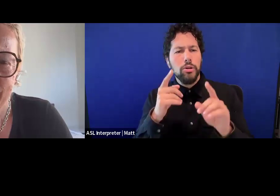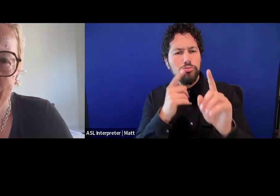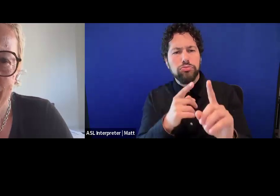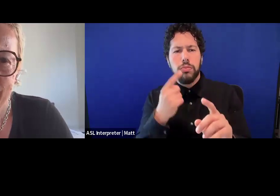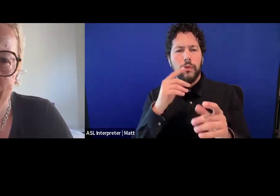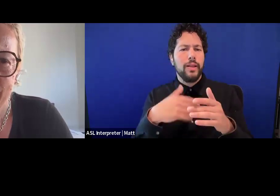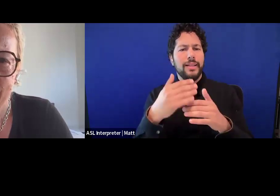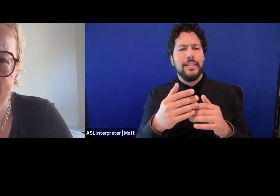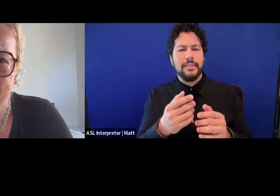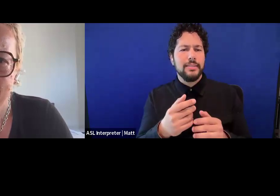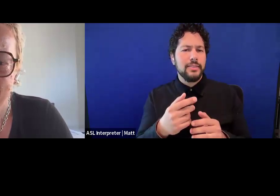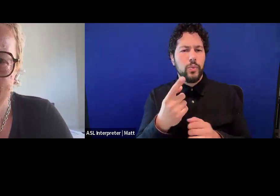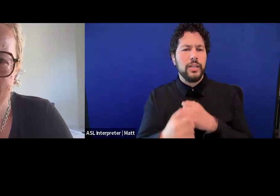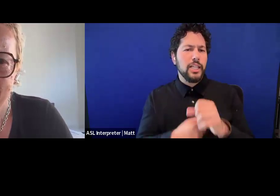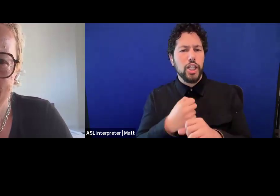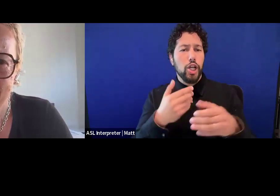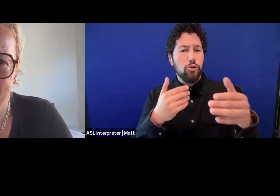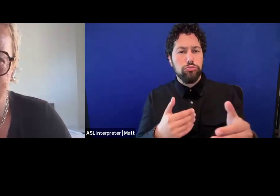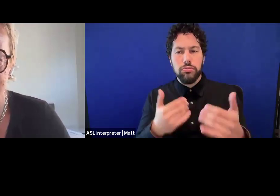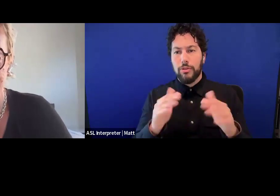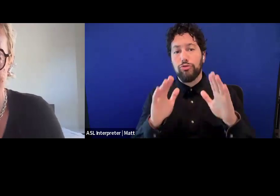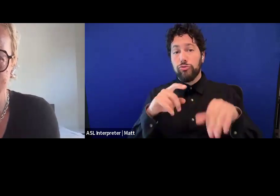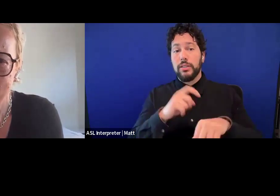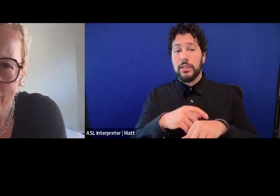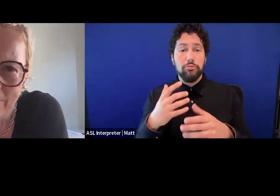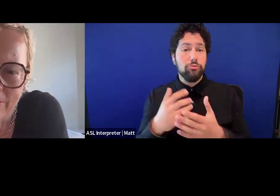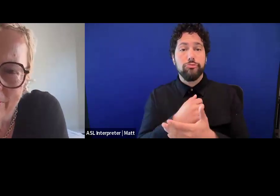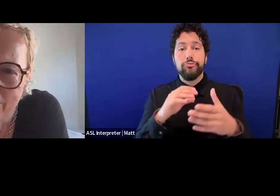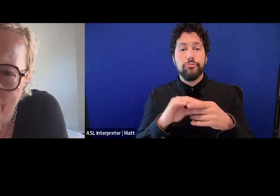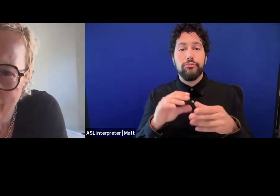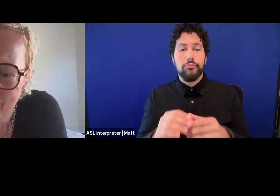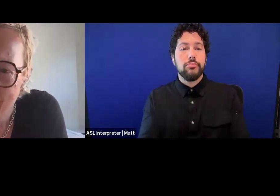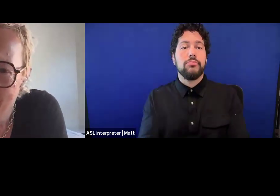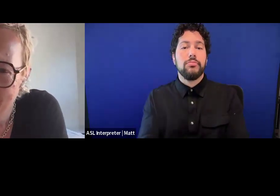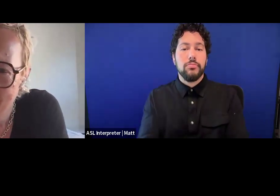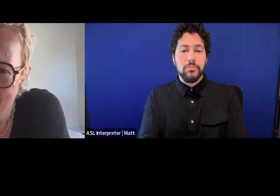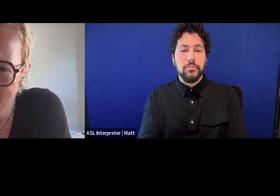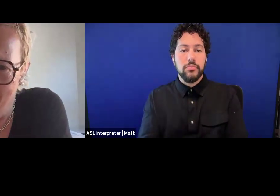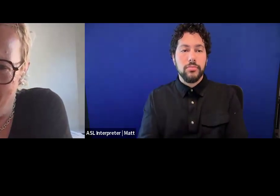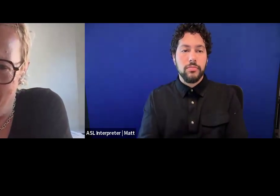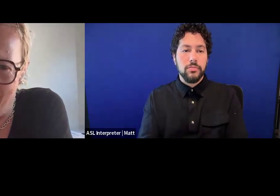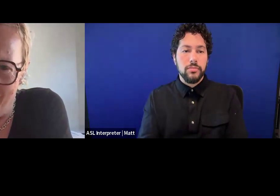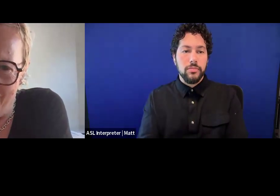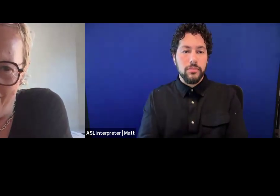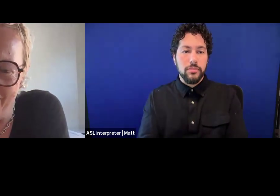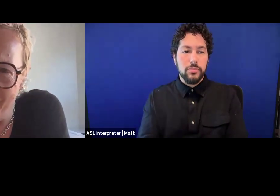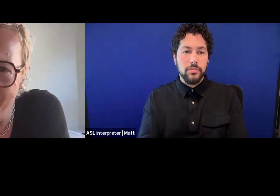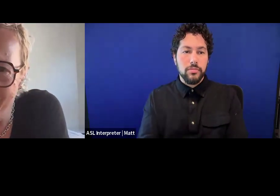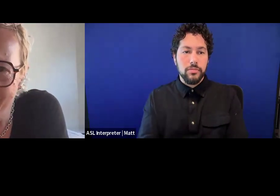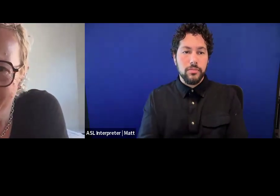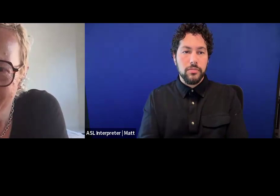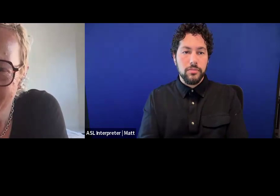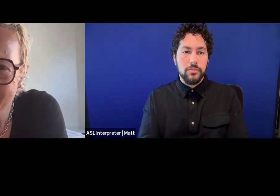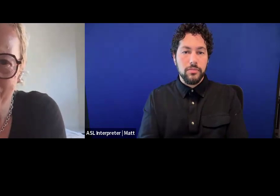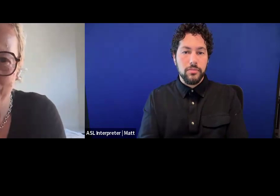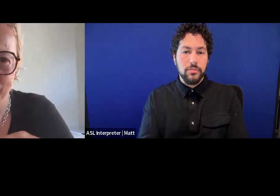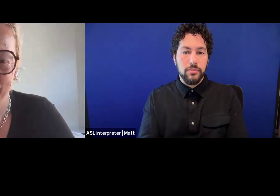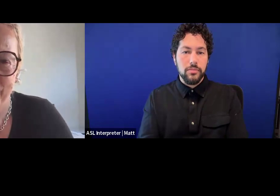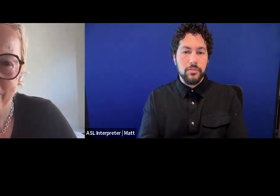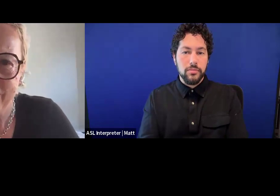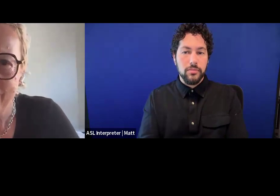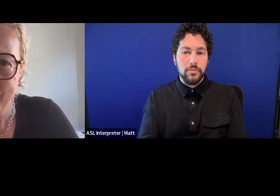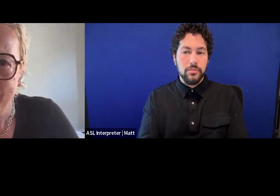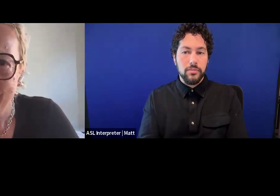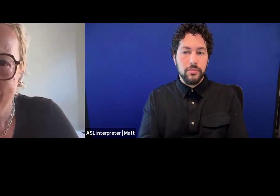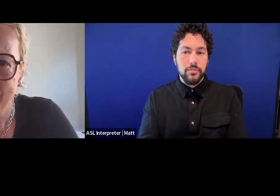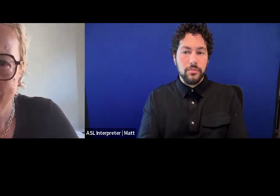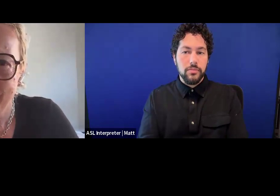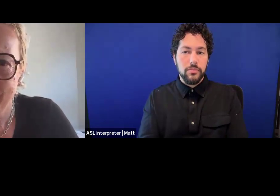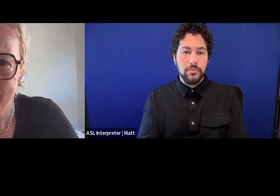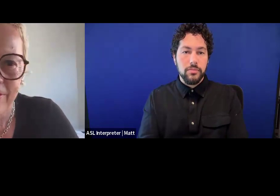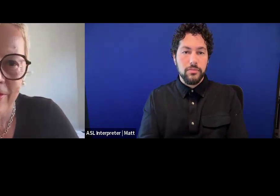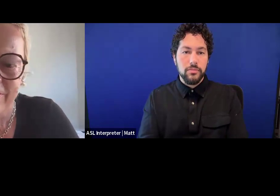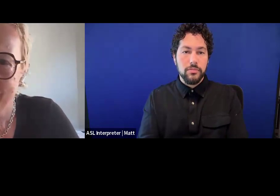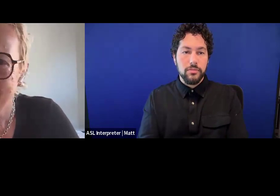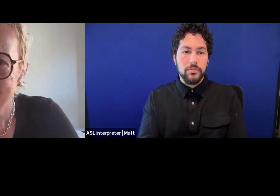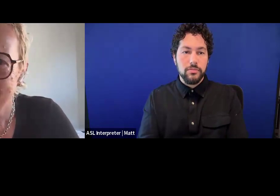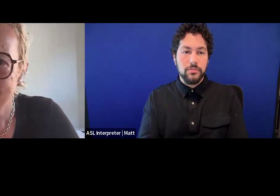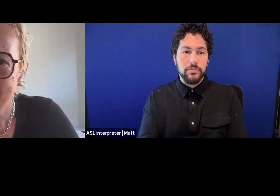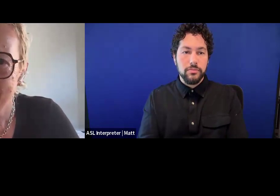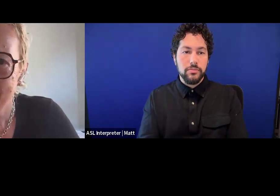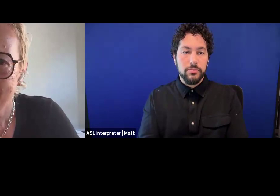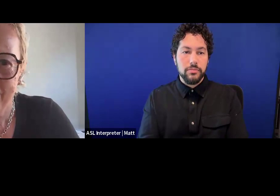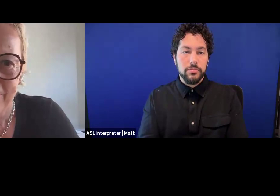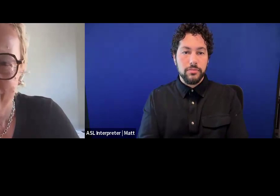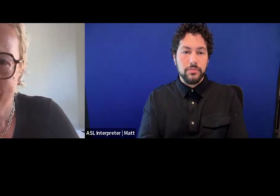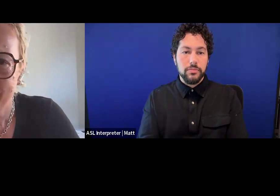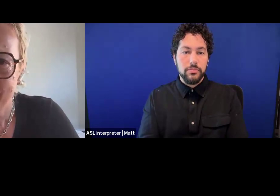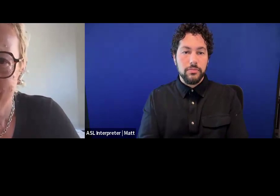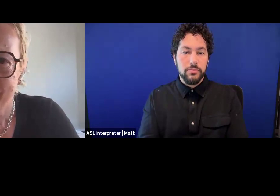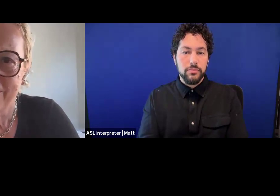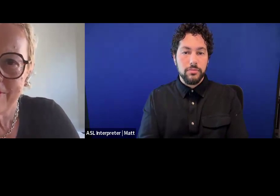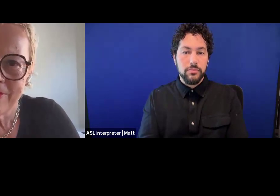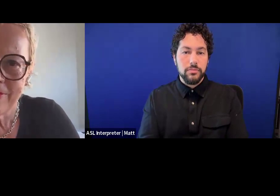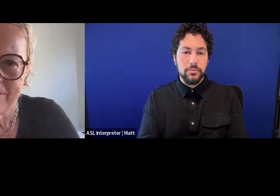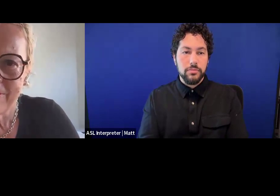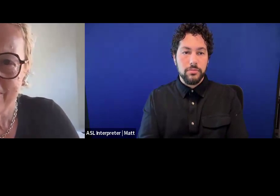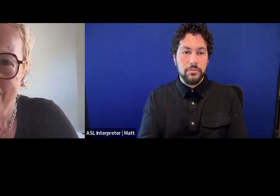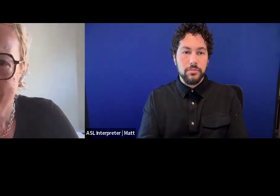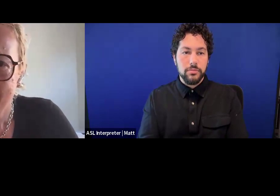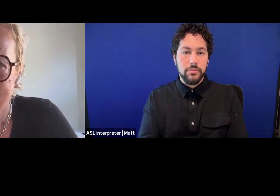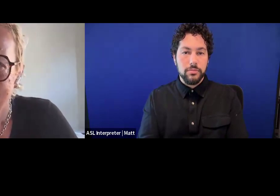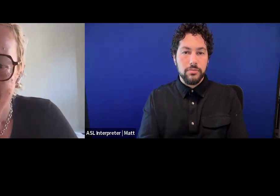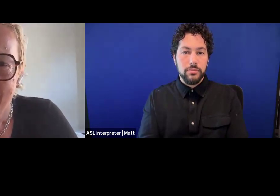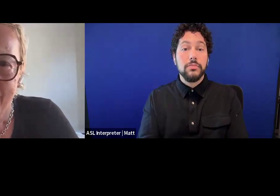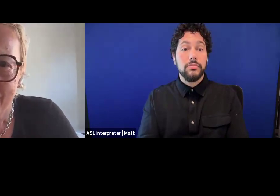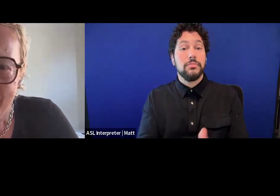Um, this would be a great time to do that.